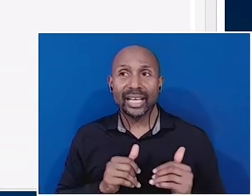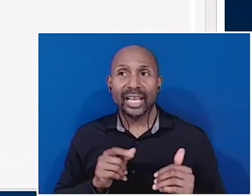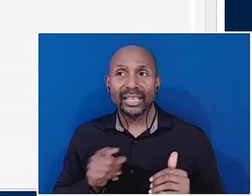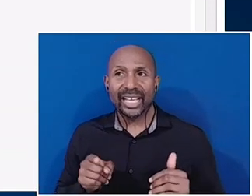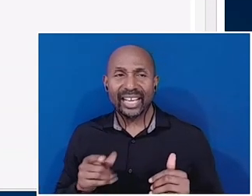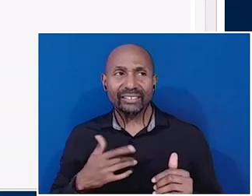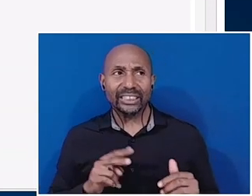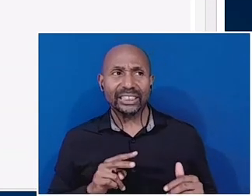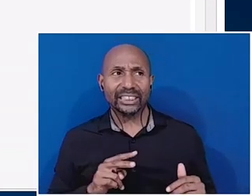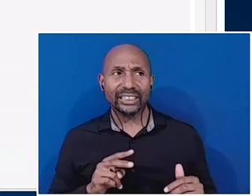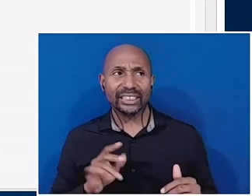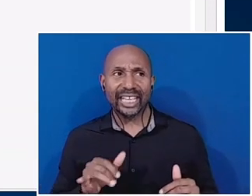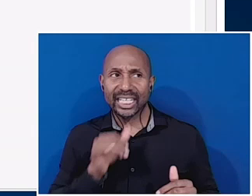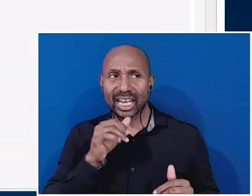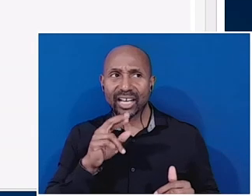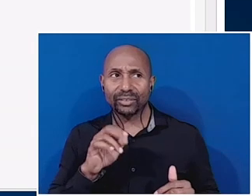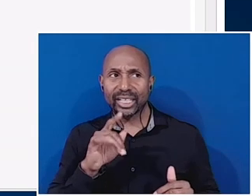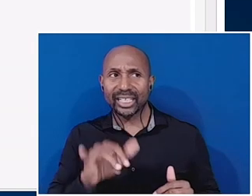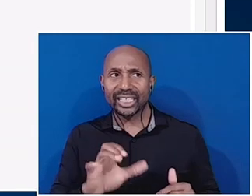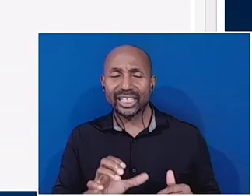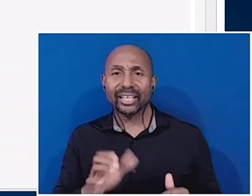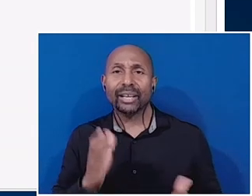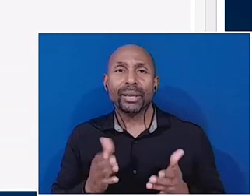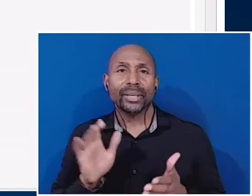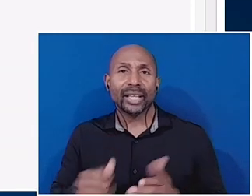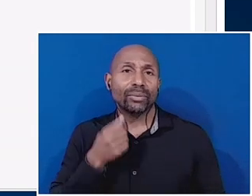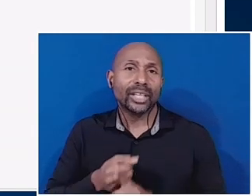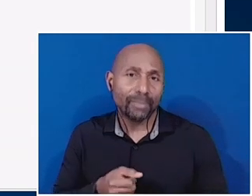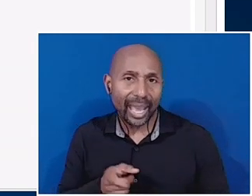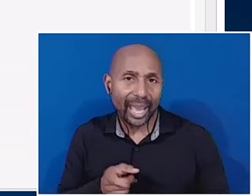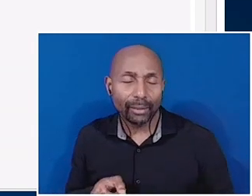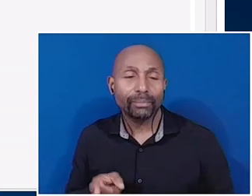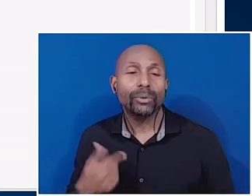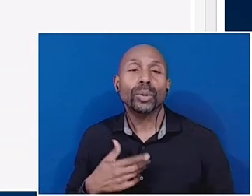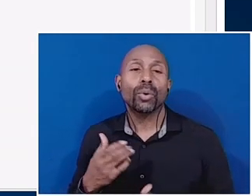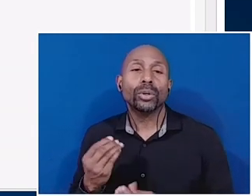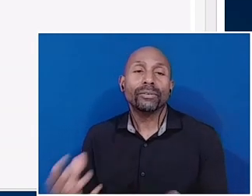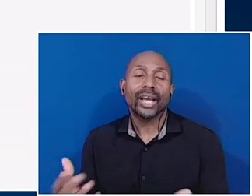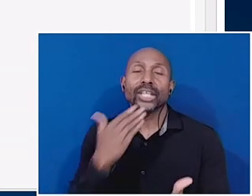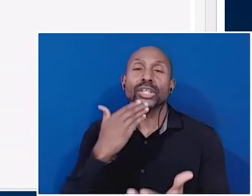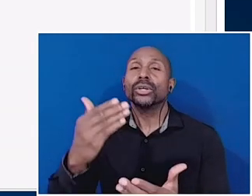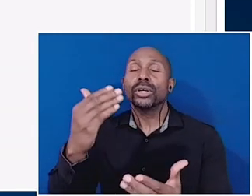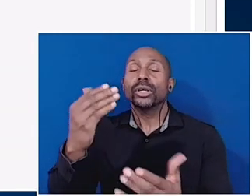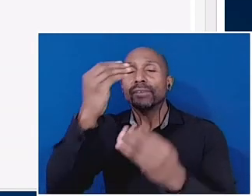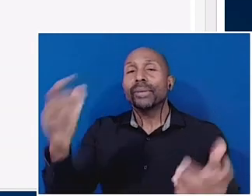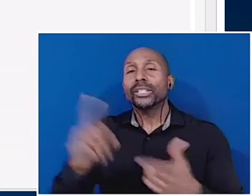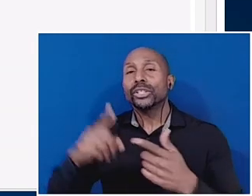in providing good information to students and good disclosed information to students, but I feel like this particular